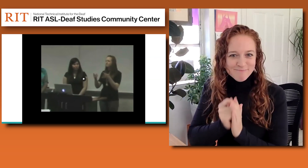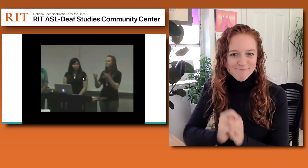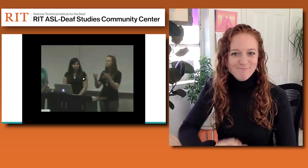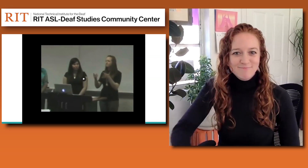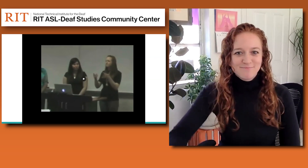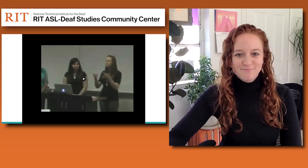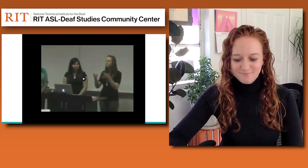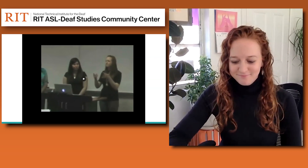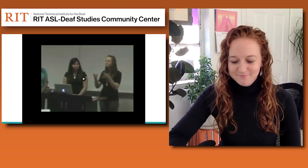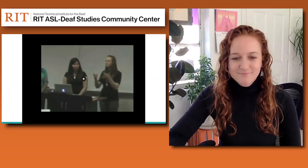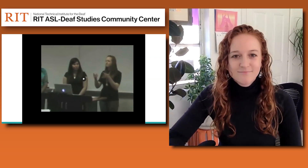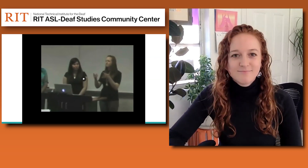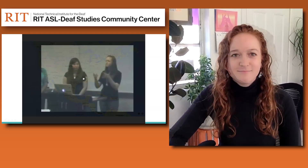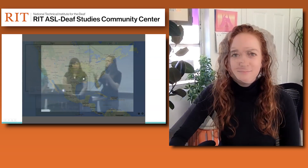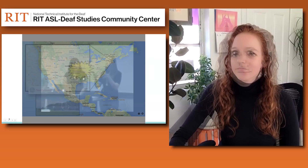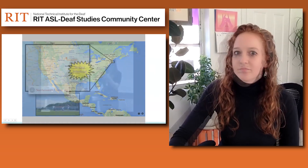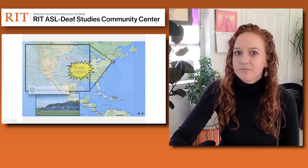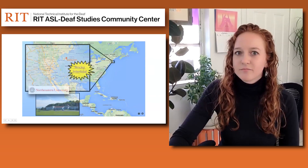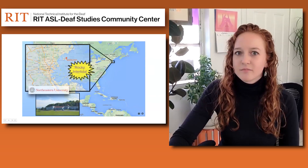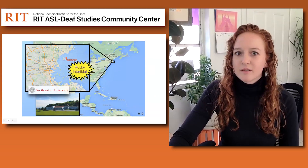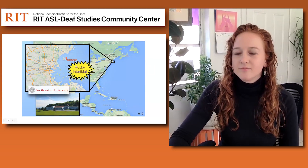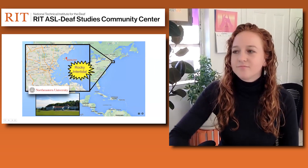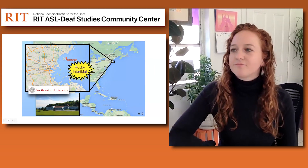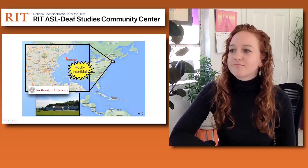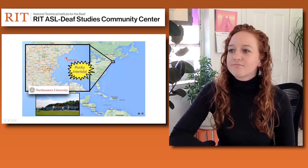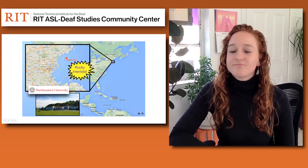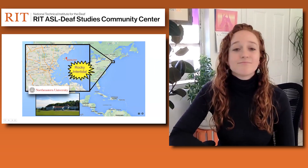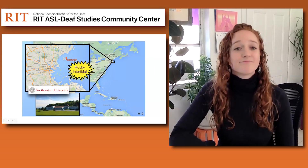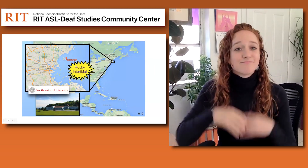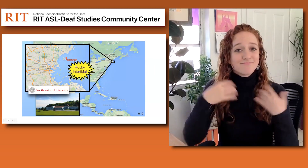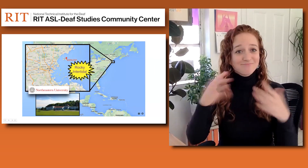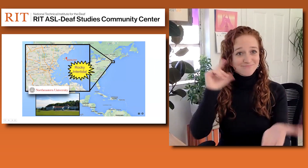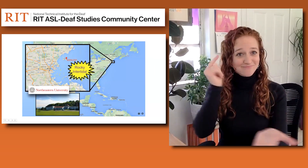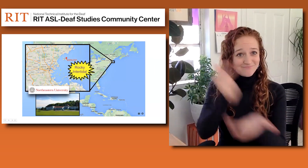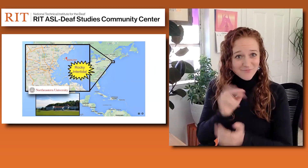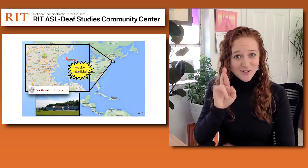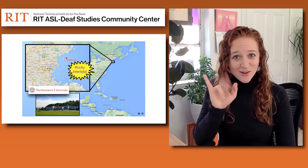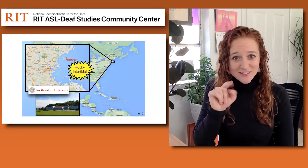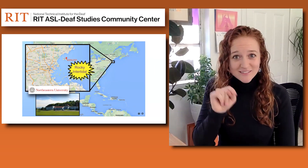and really analyze what my work looks like.